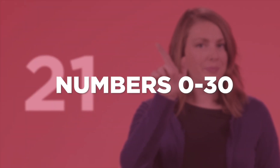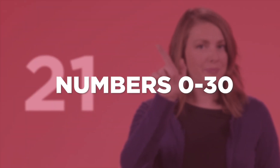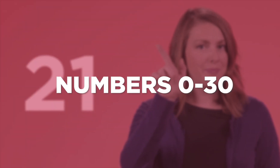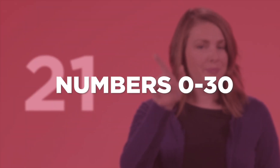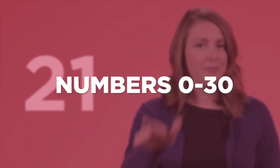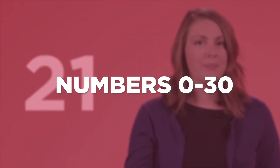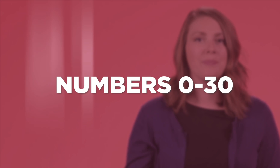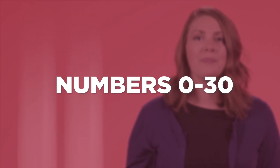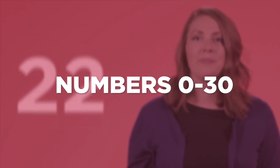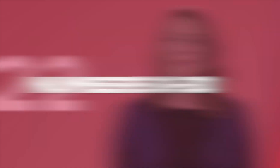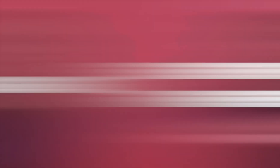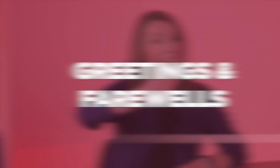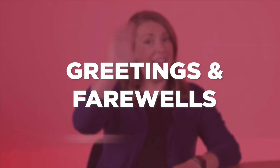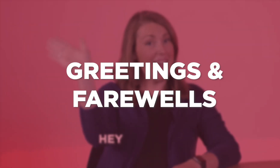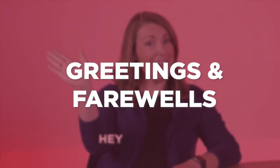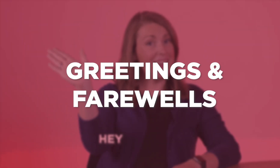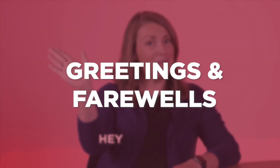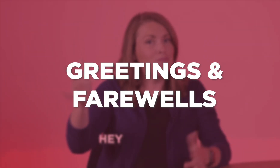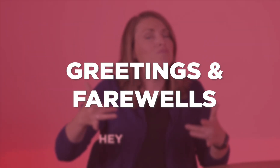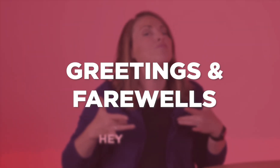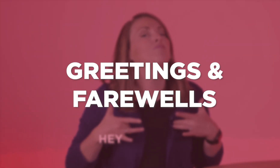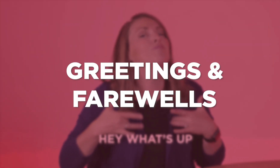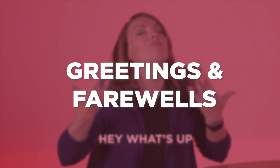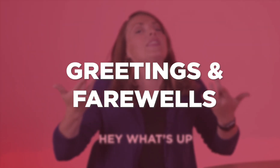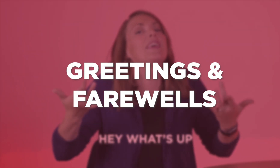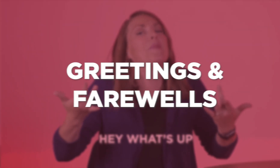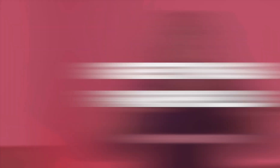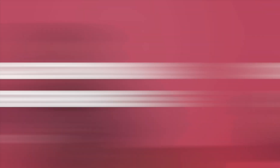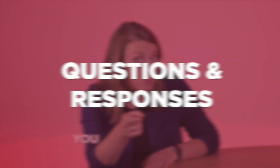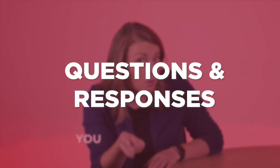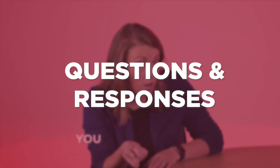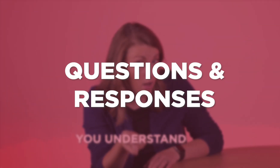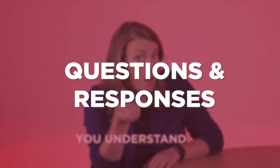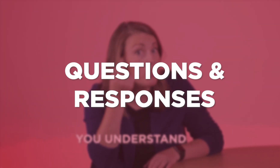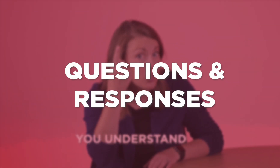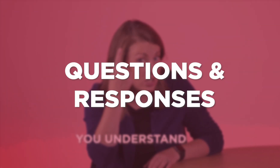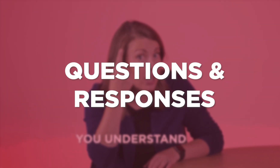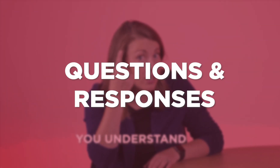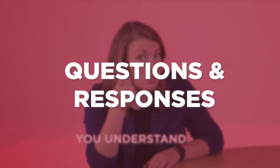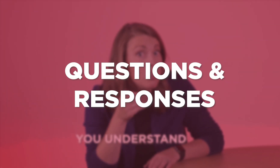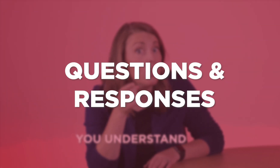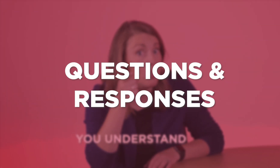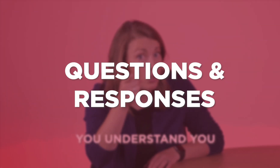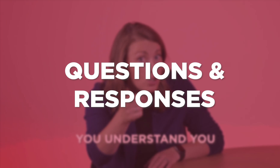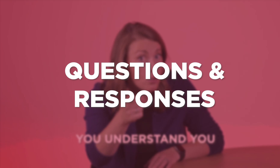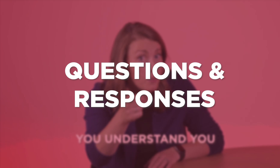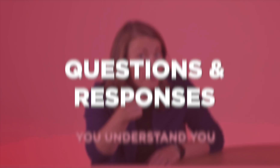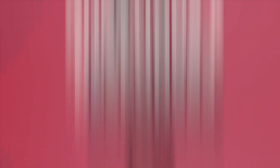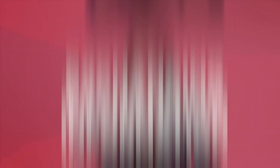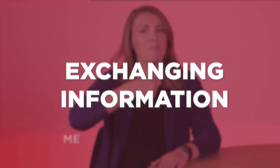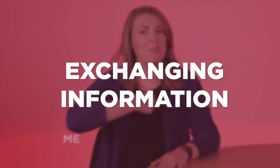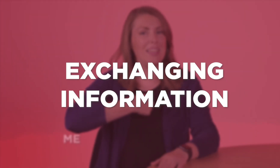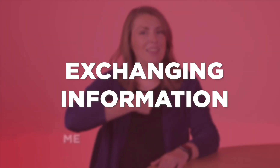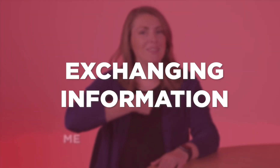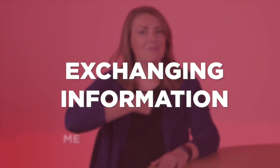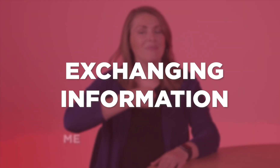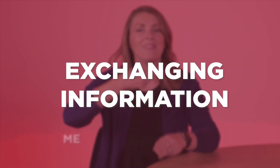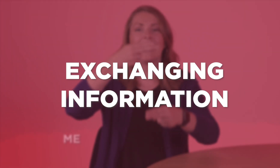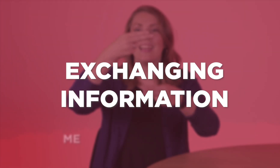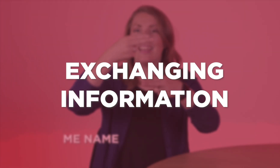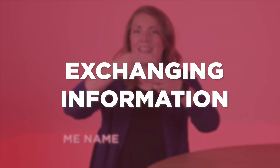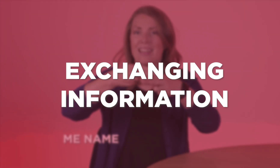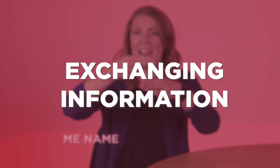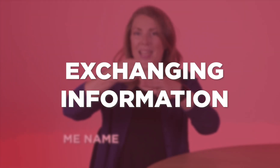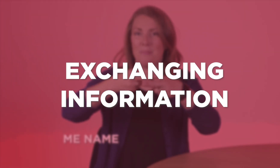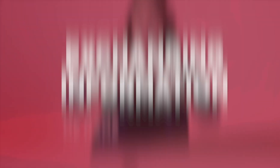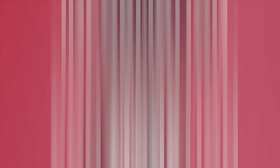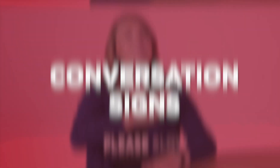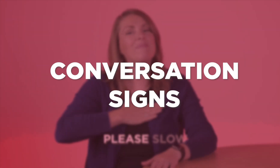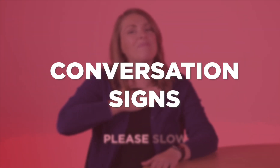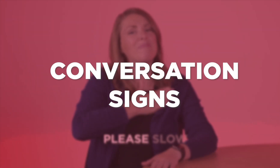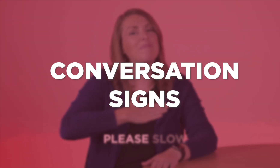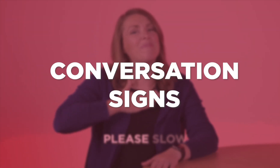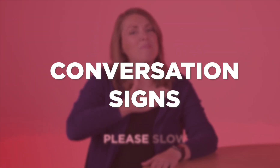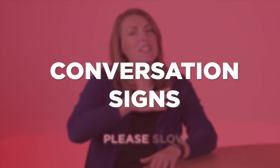0-30 greetings and farewells questions and responses exchanging information conversation